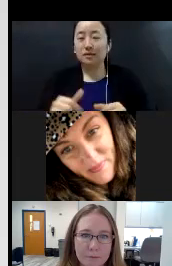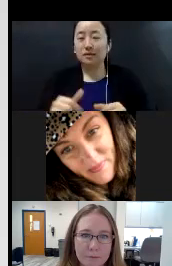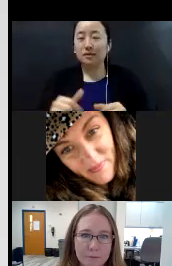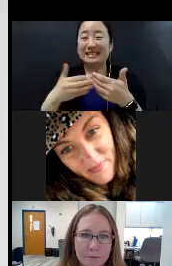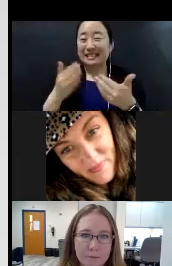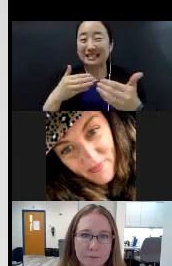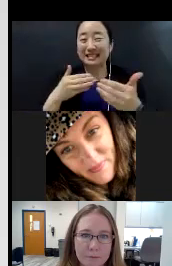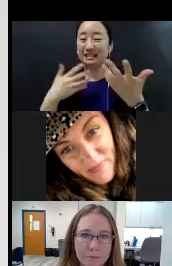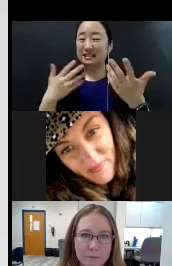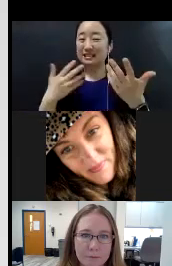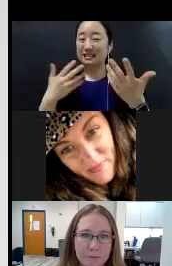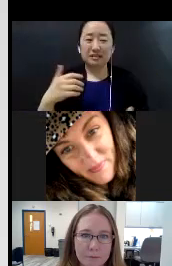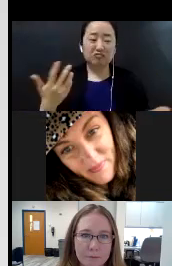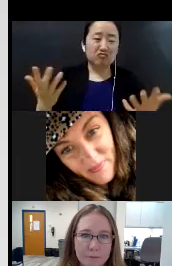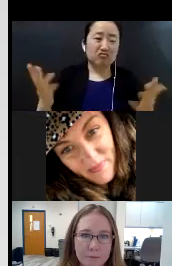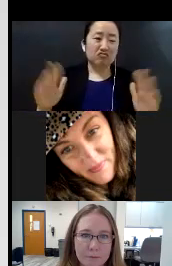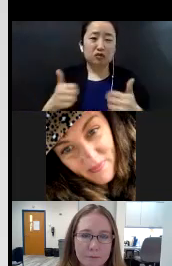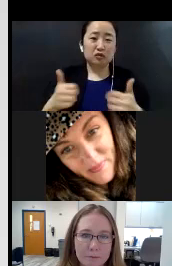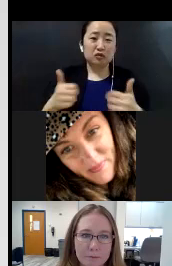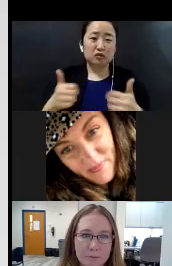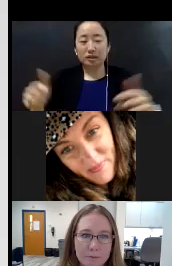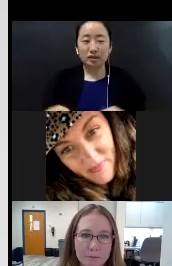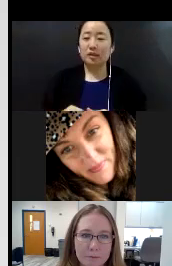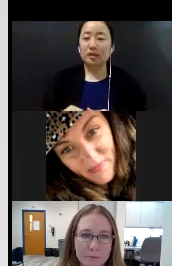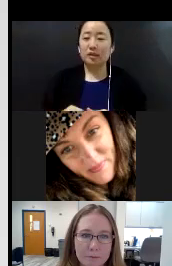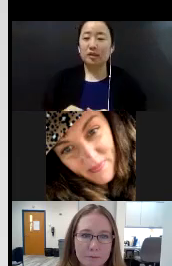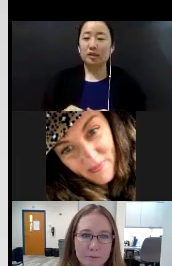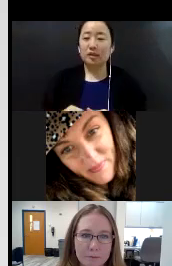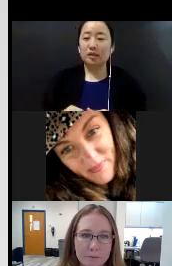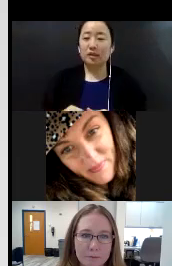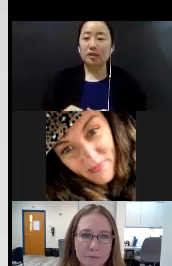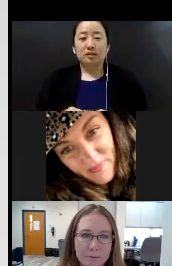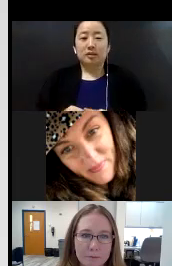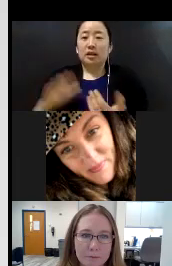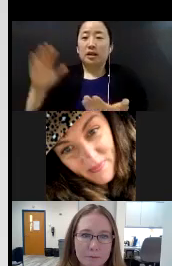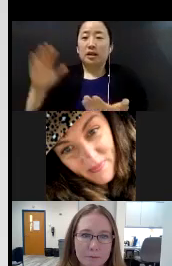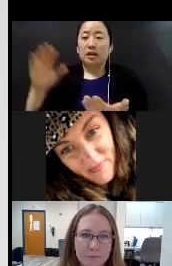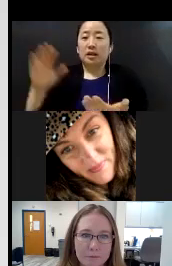TO BE ABLE TO DO IT REMOTELY, SPENDING LESS TIME ON THE PAPERWORK AND LESS TIME GOING BACK AND